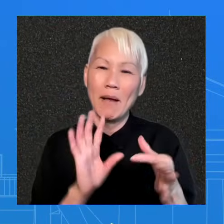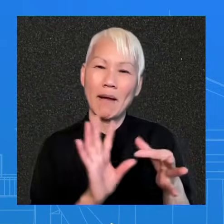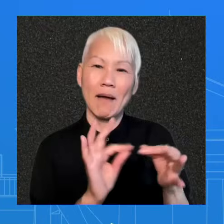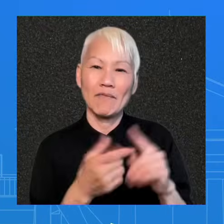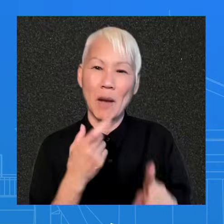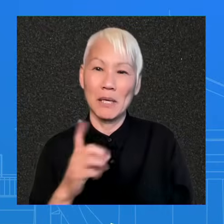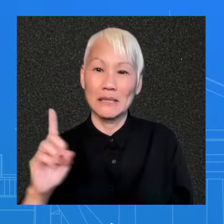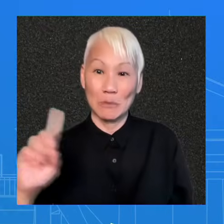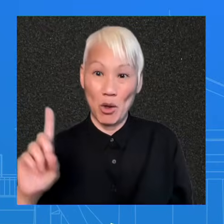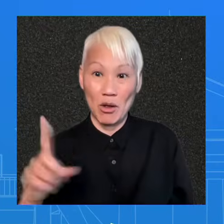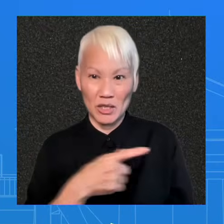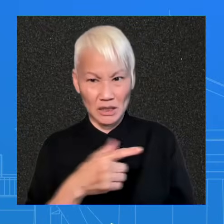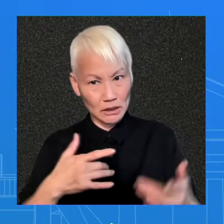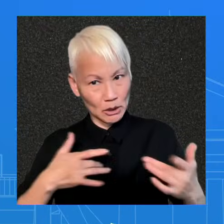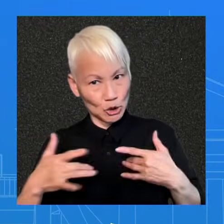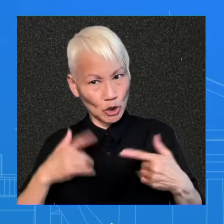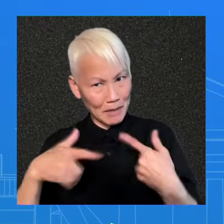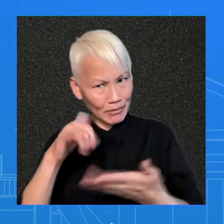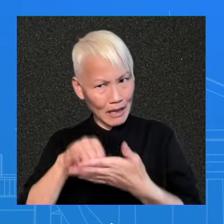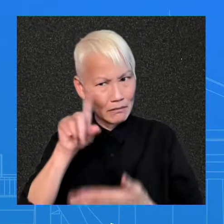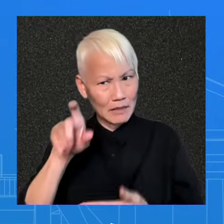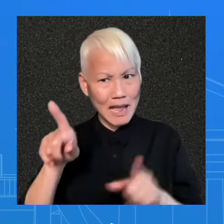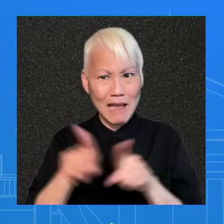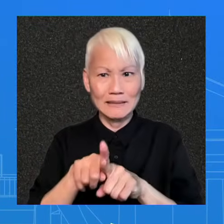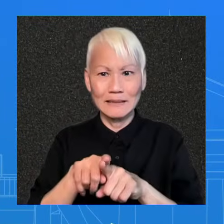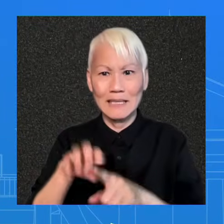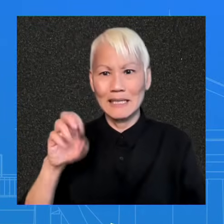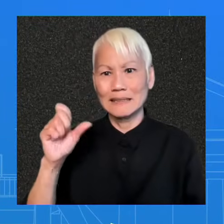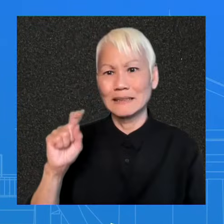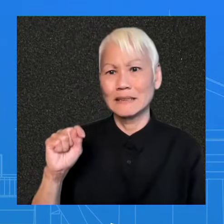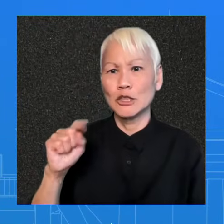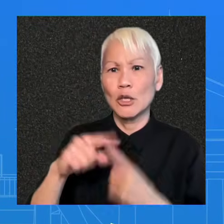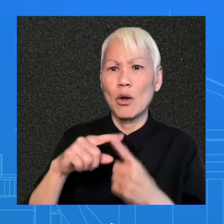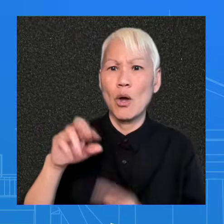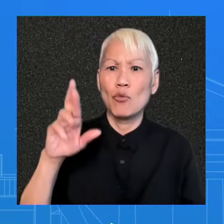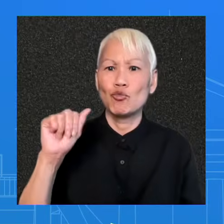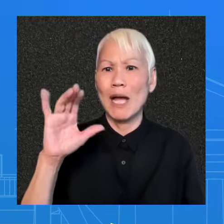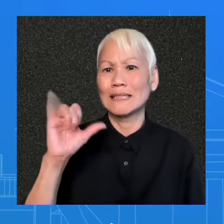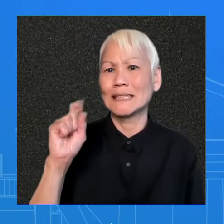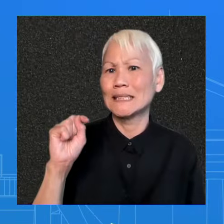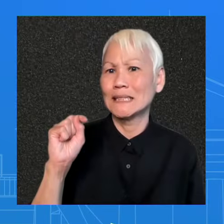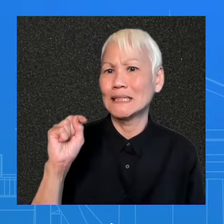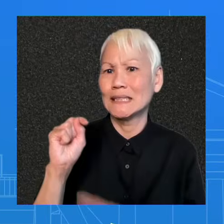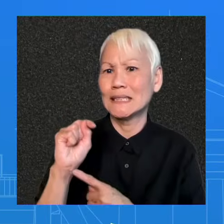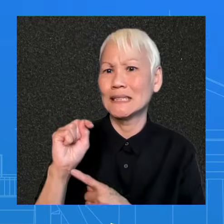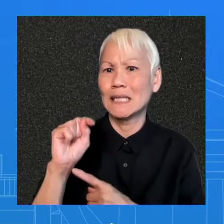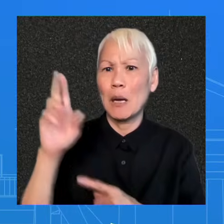as sexist, racist, politically convenient? Ms. Jean-Pierre: So, look, I'm going to be really careful --2024.